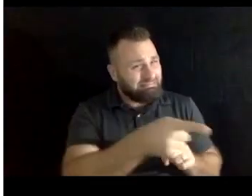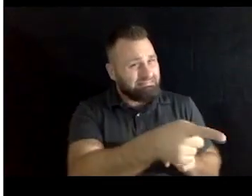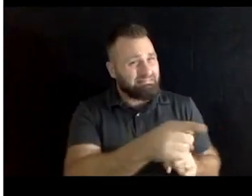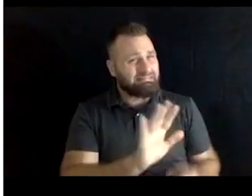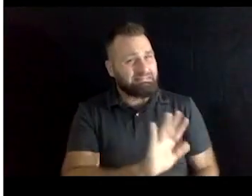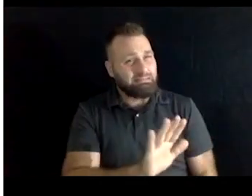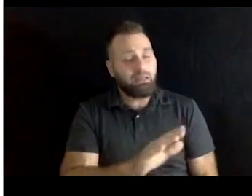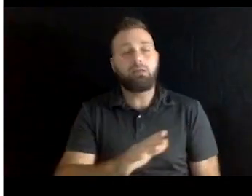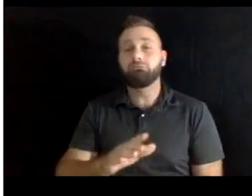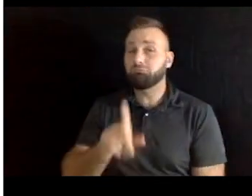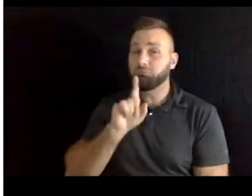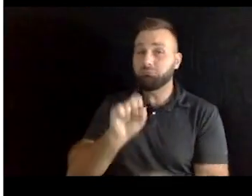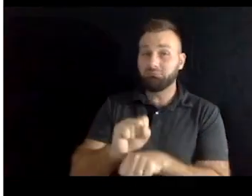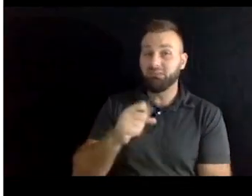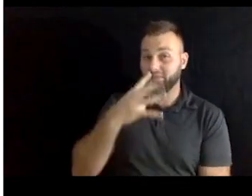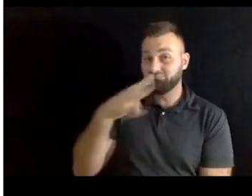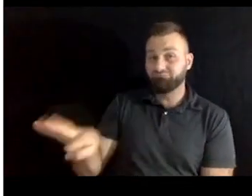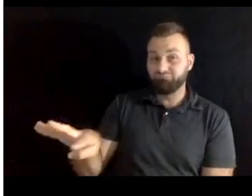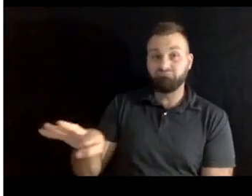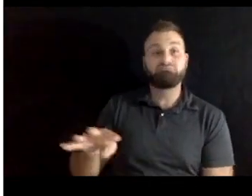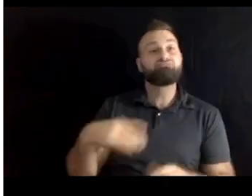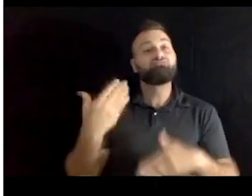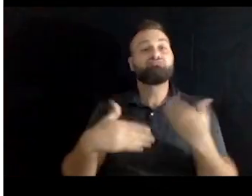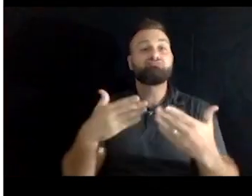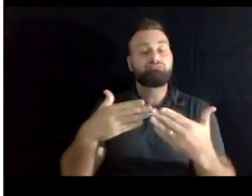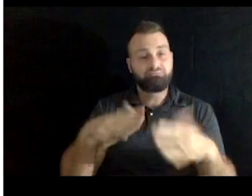Anyway, that's a true story. I'm an applied labor economist,